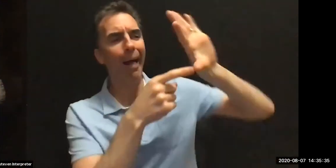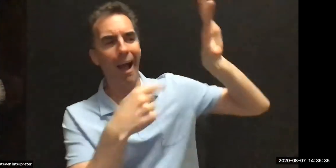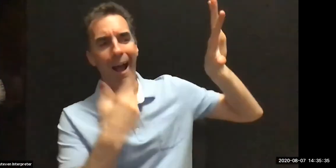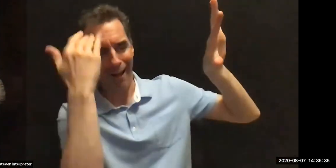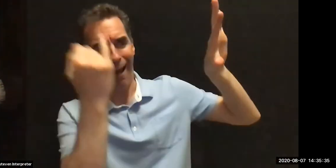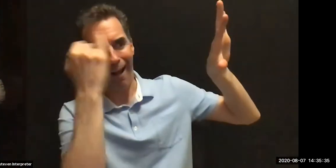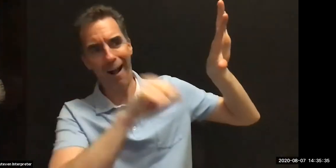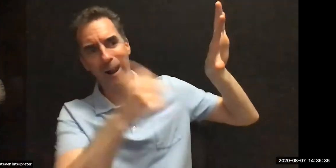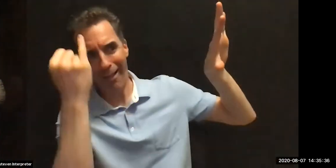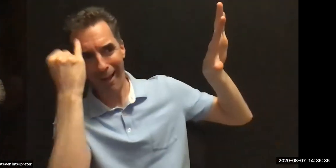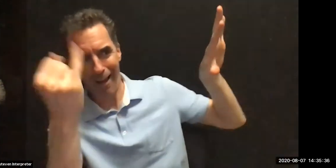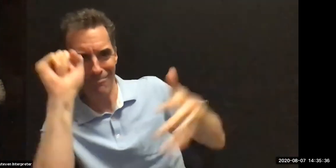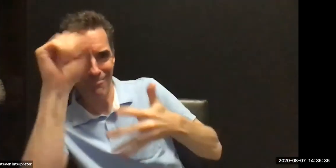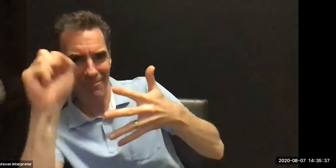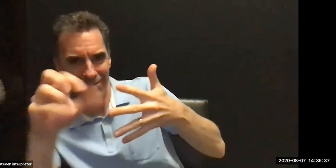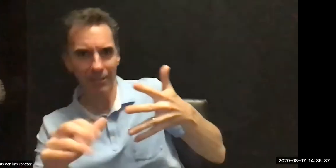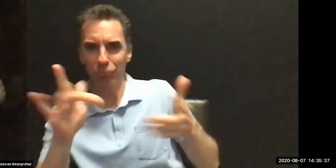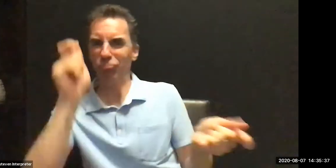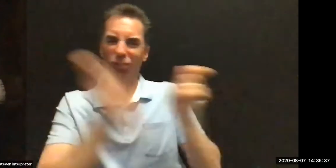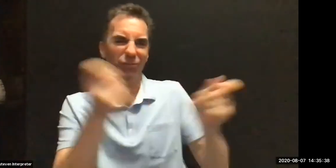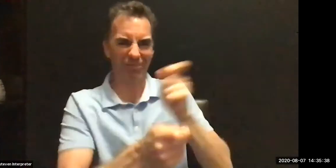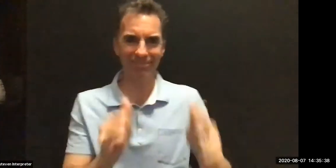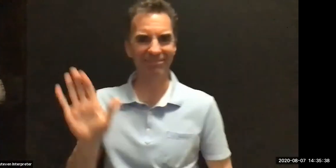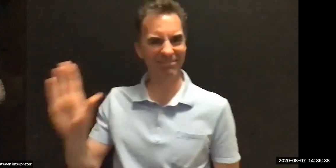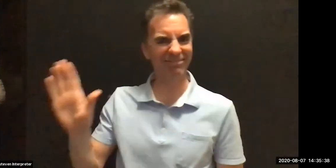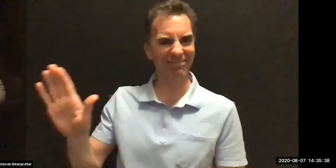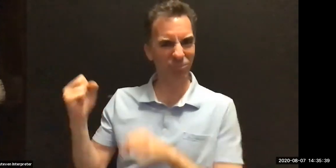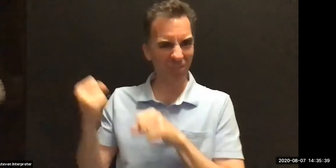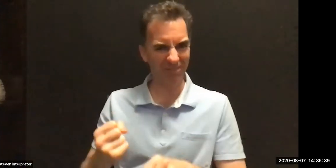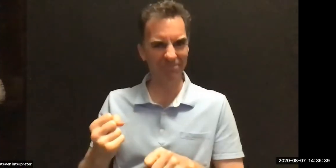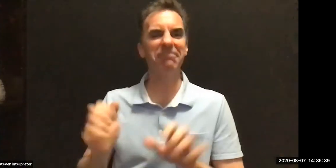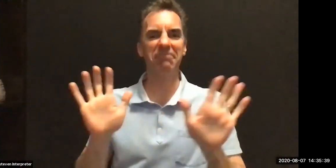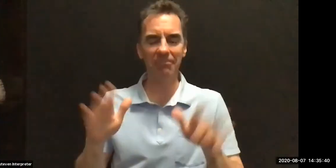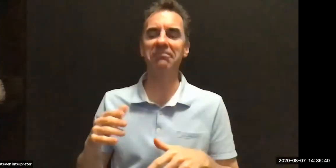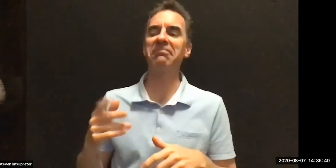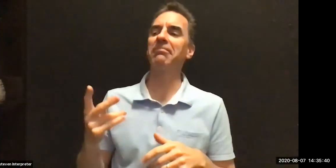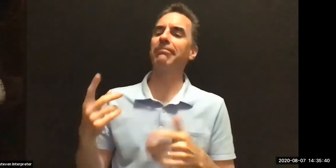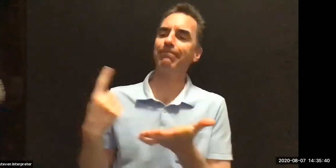Channelle Charest: So they talked about Fresno and and and kind of the issues that they saw growing up and Irma comes from a